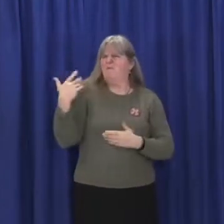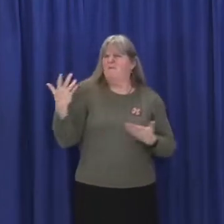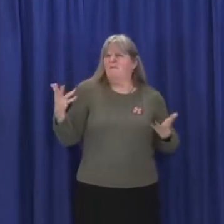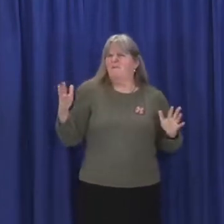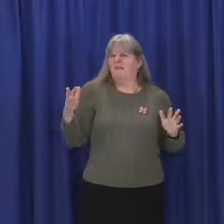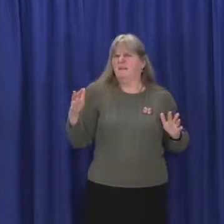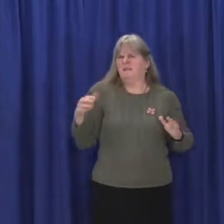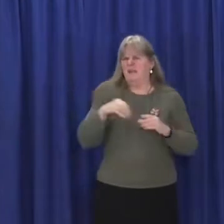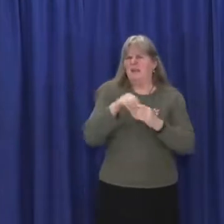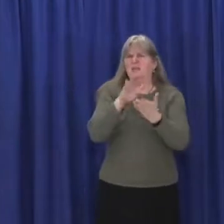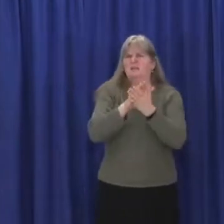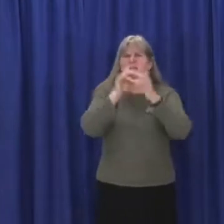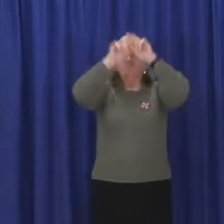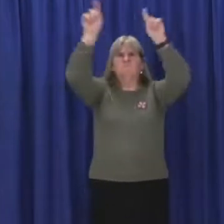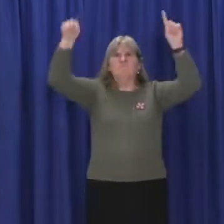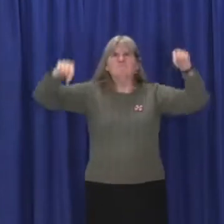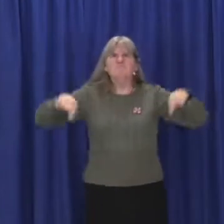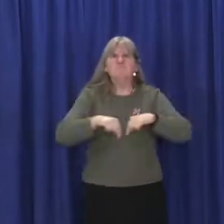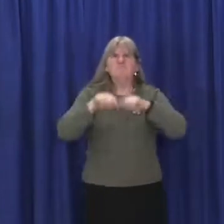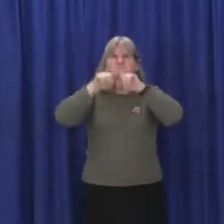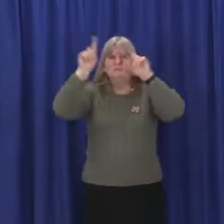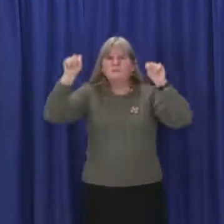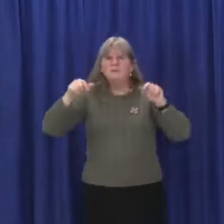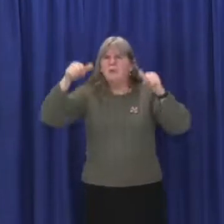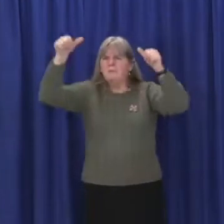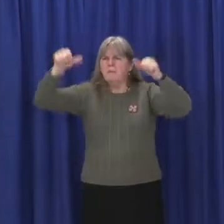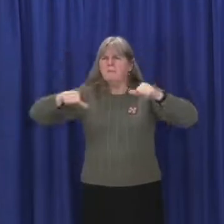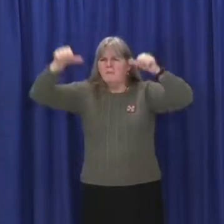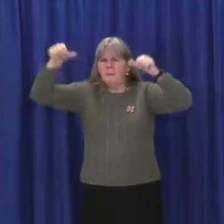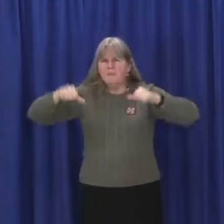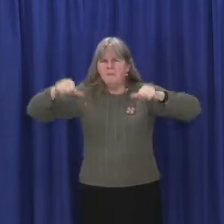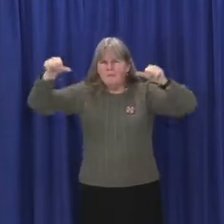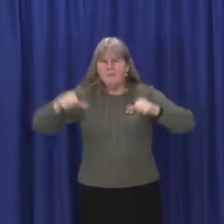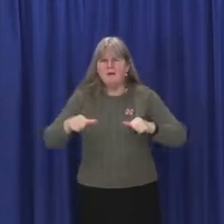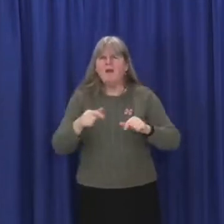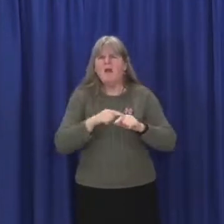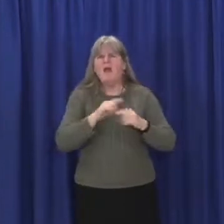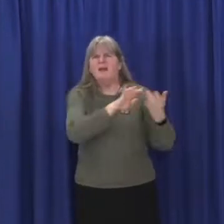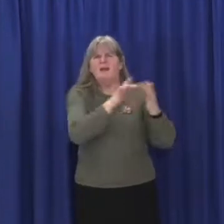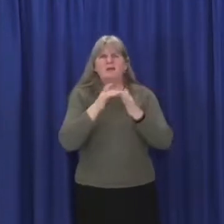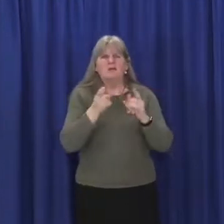schools and on yukon.ca and I'm going to walk it through-- Walk-- walk you through it now.